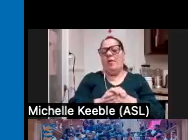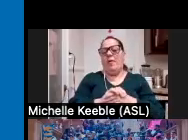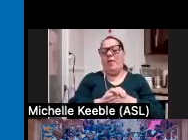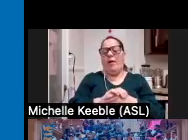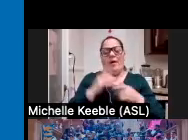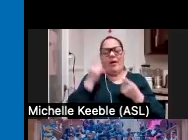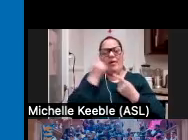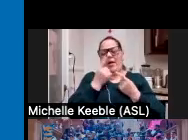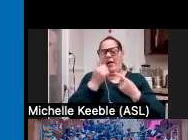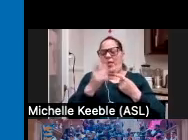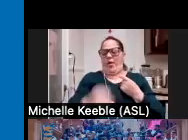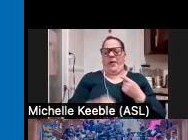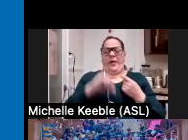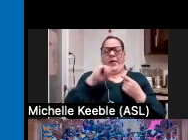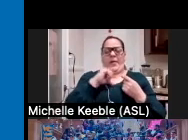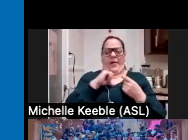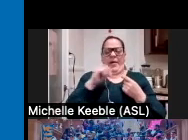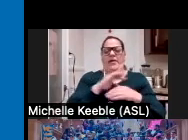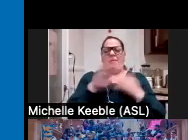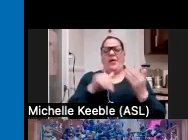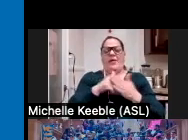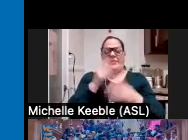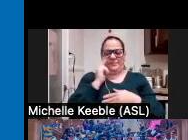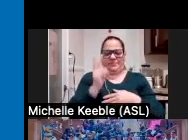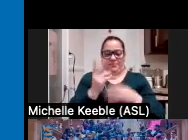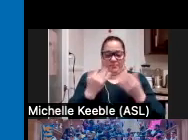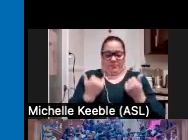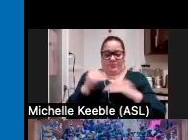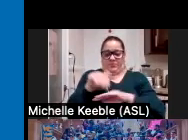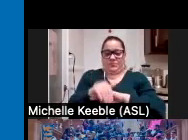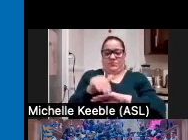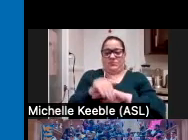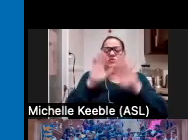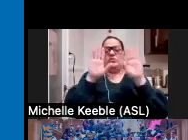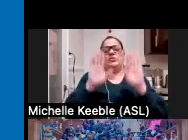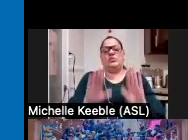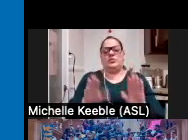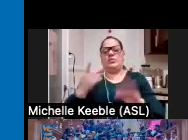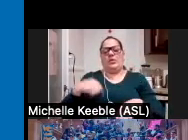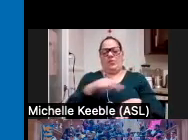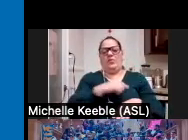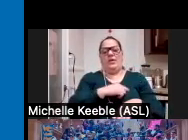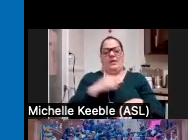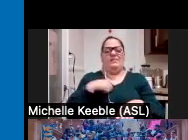to be very proud of what you see tonight. It's a great opening and we we have a long way to go, but